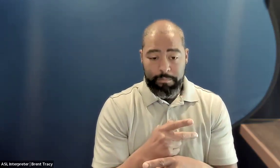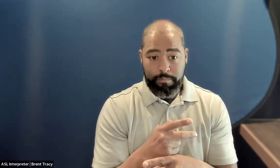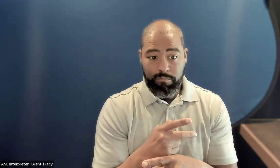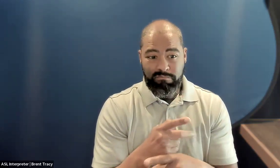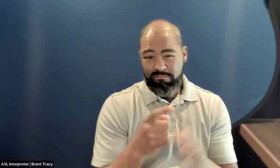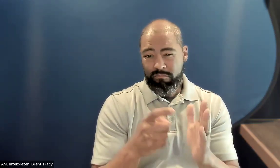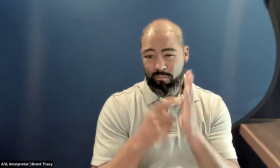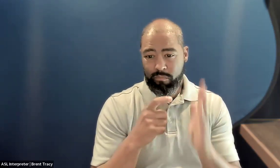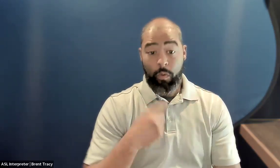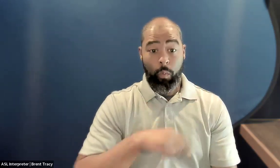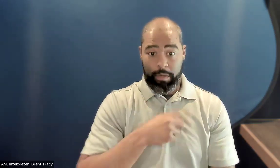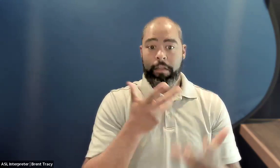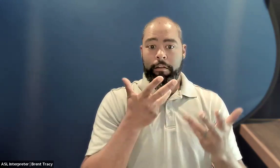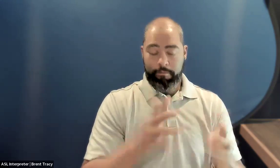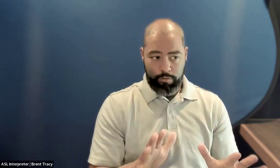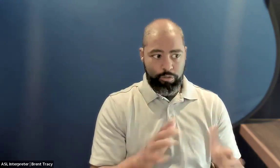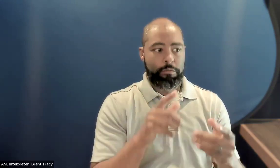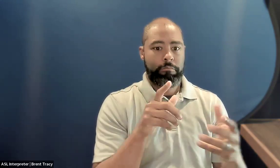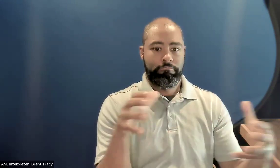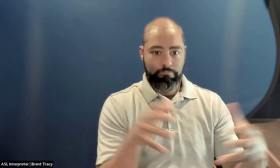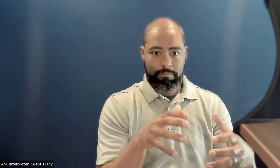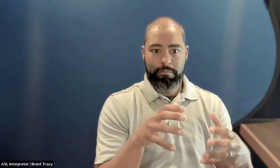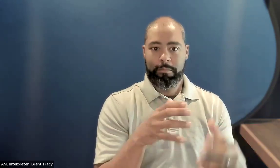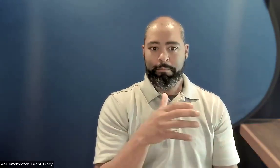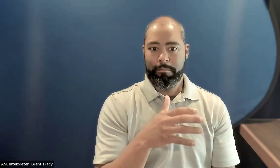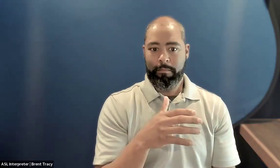I see some of the attendees were members of the committee as well.